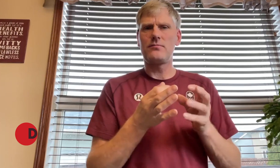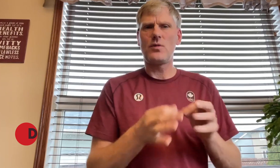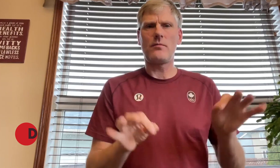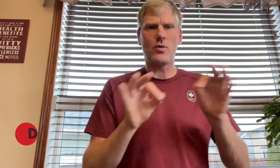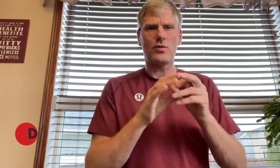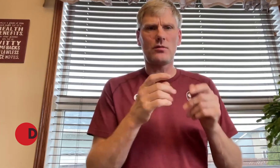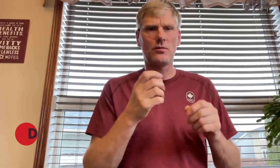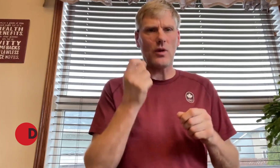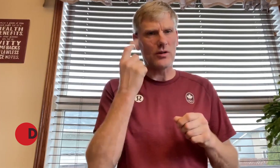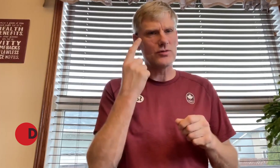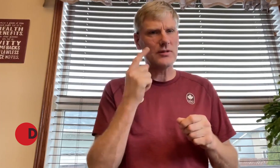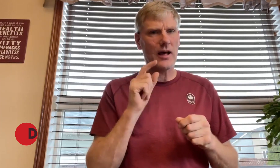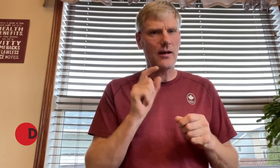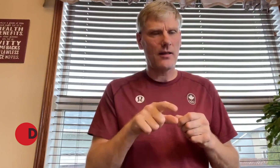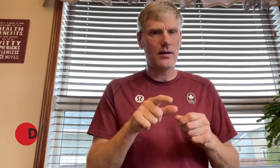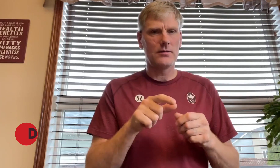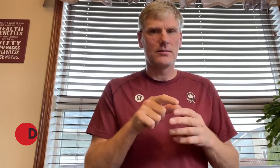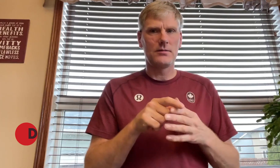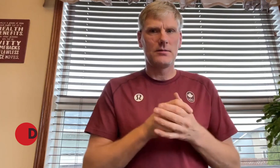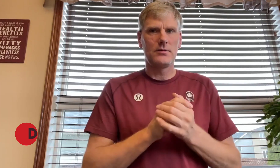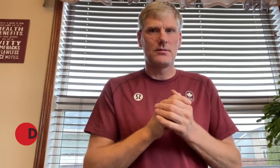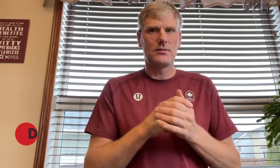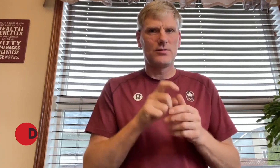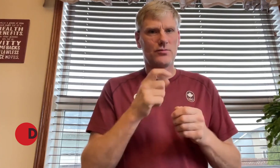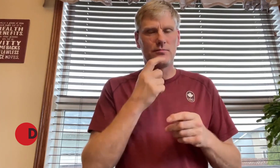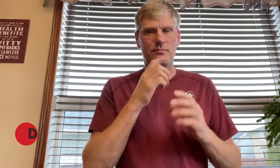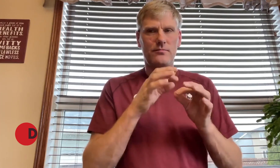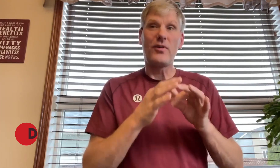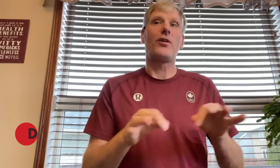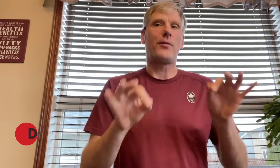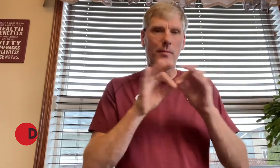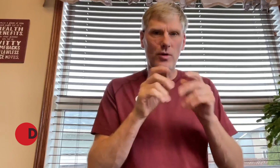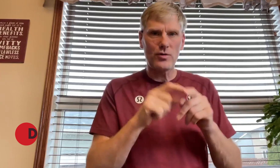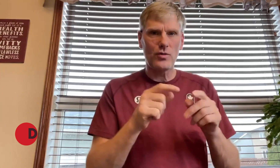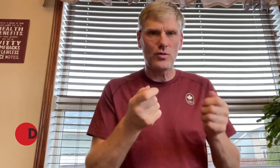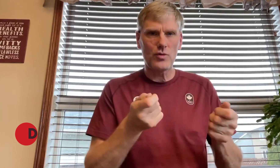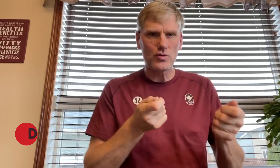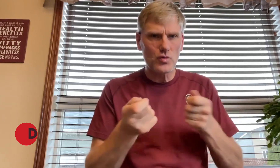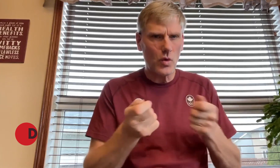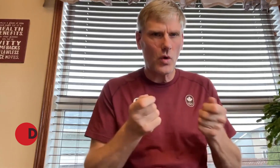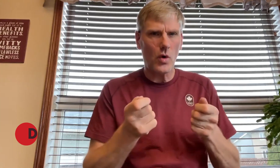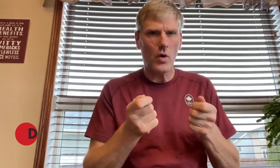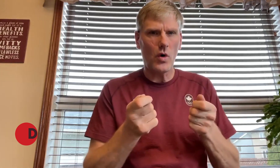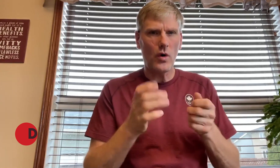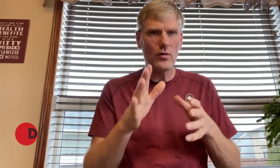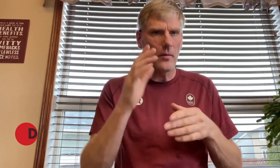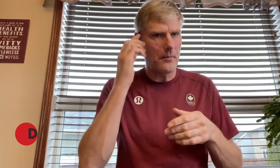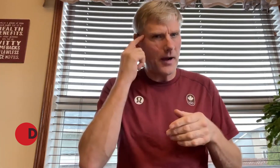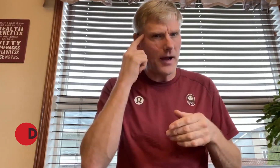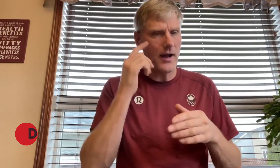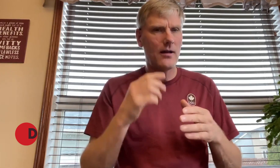It's important to understand that; it's important to control your mind,